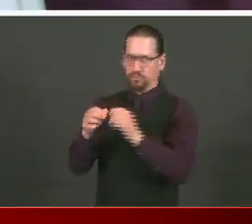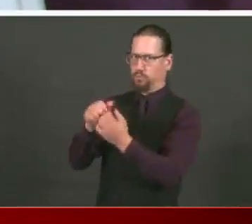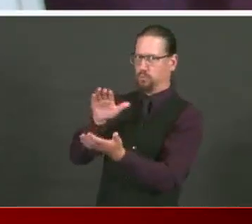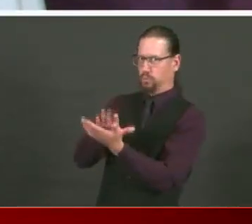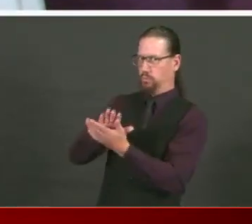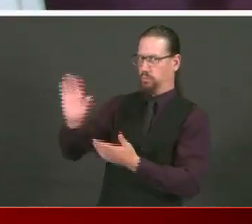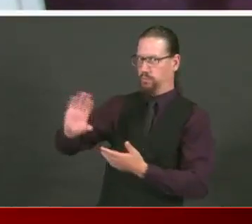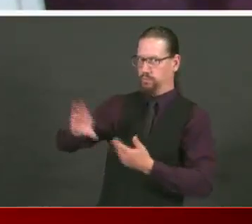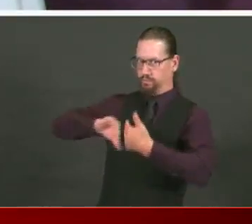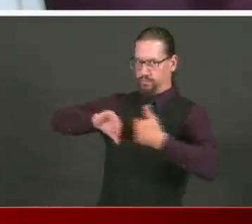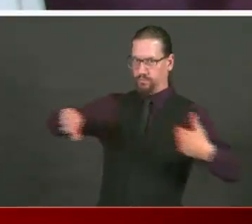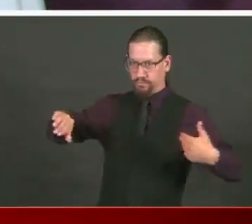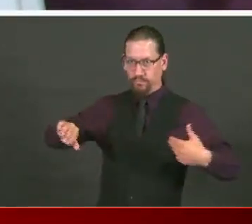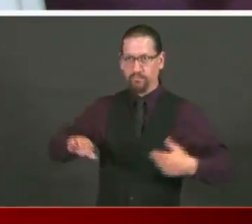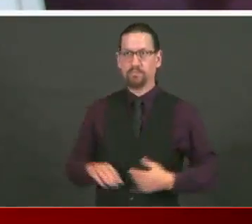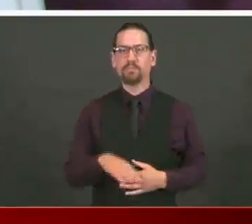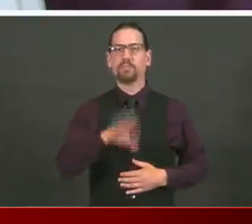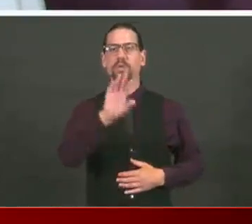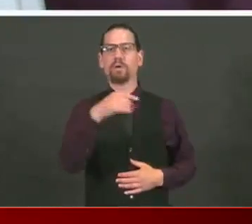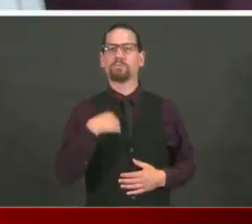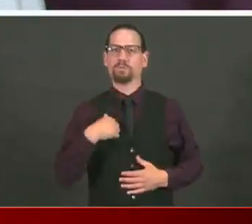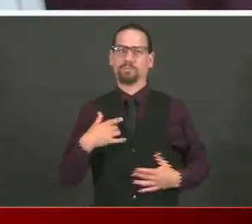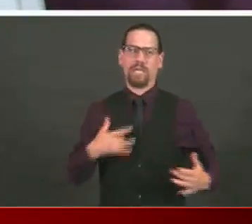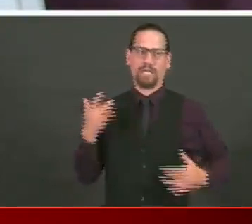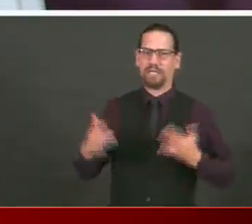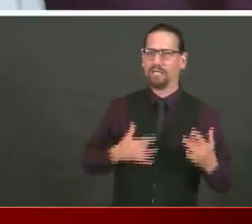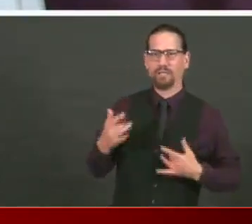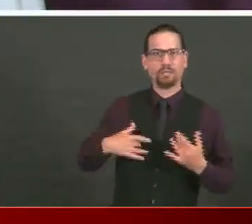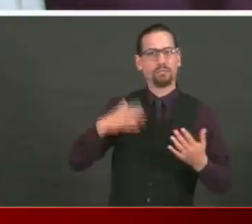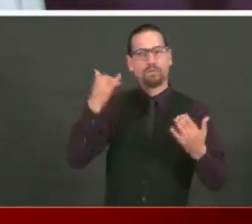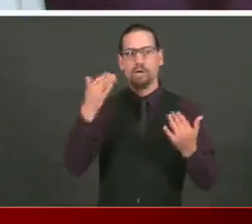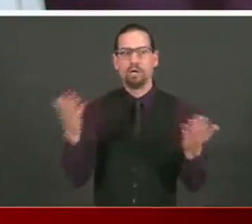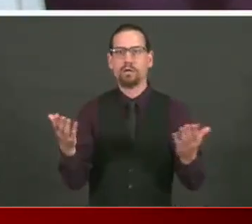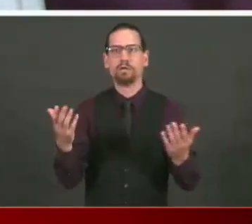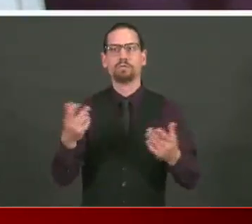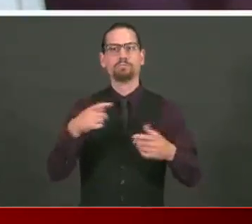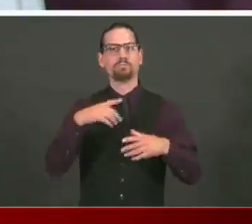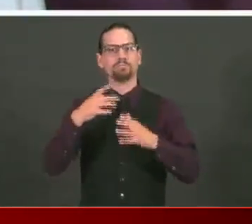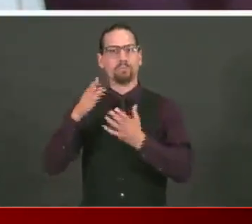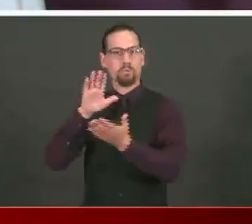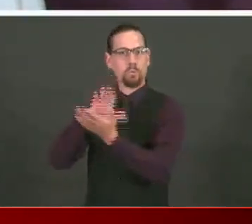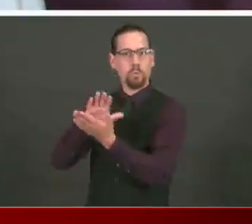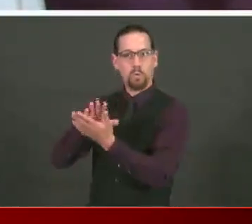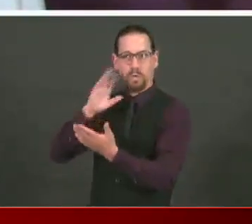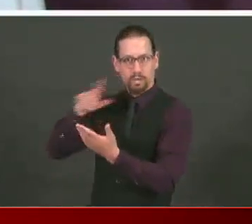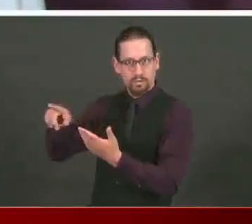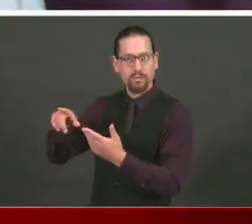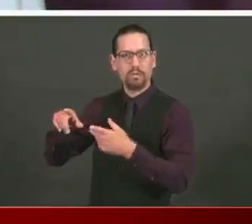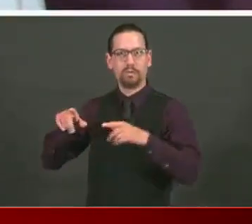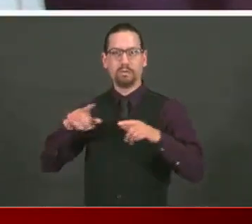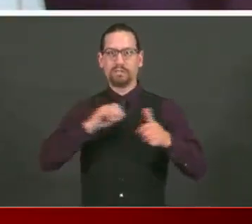I AM EXCITED AND I KNOW IT IS GOING TO BE A HAPPY DAY FOR PARENTS AND KIDS WHO WANT TO PLAY SUMMER SPORTS.